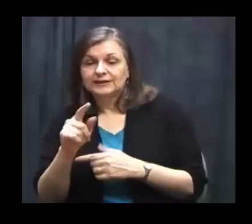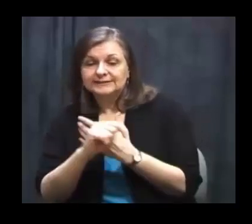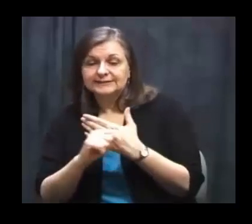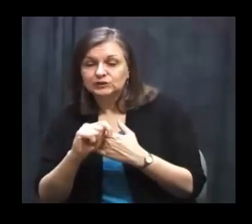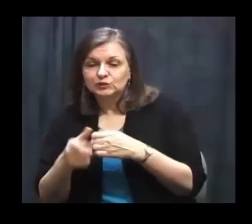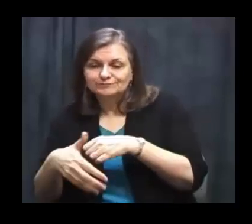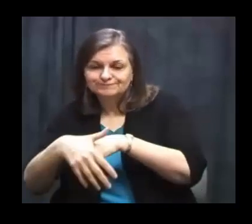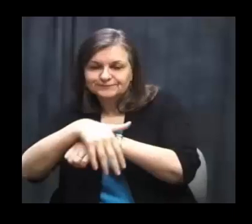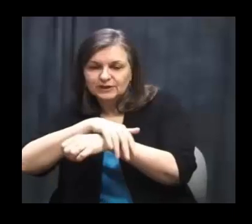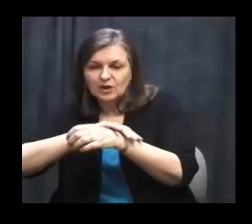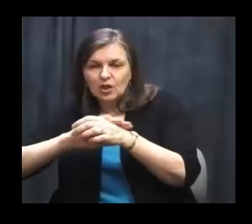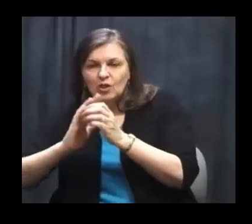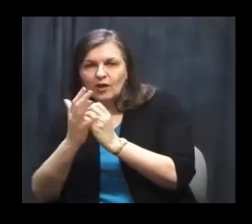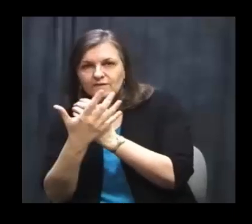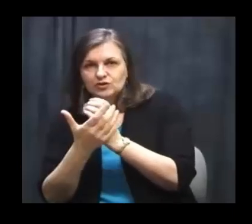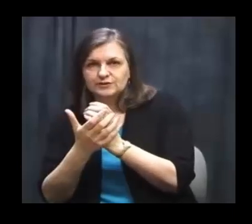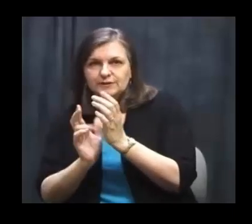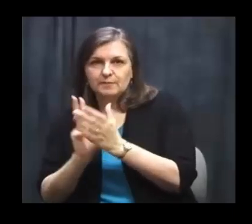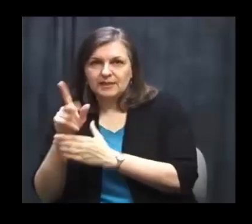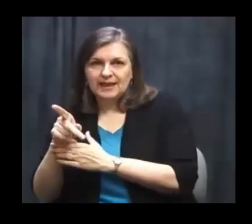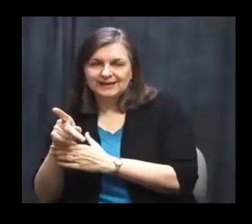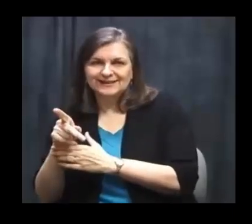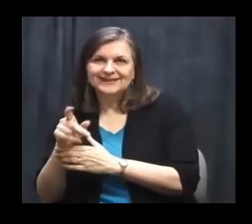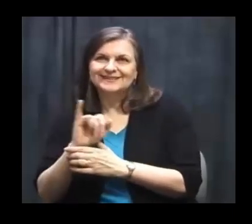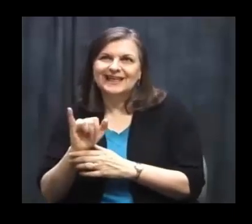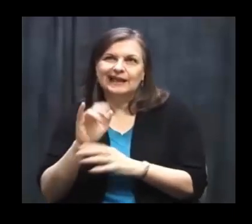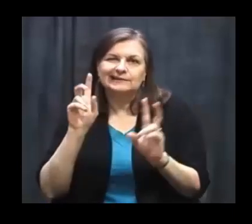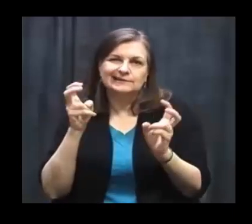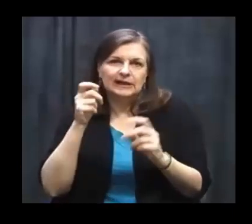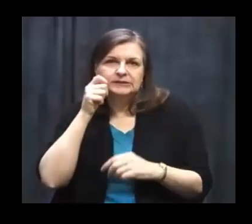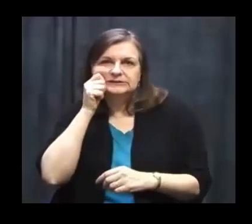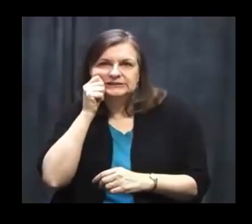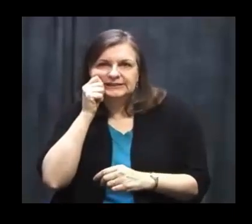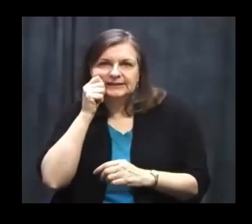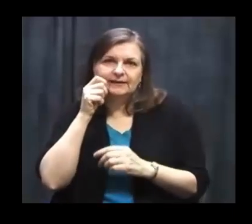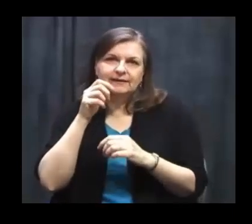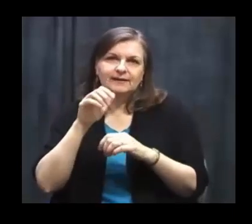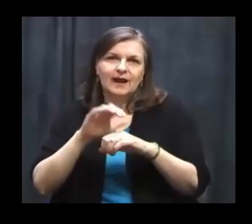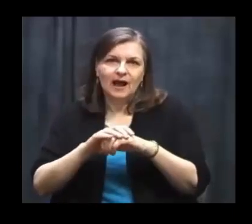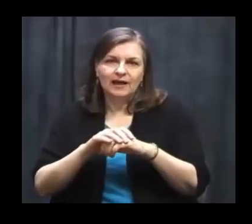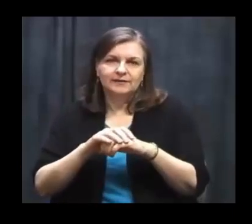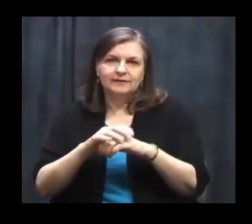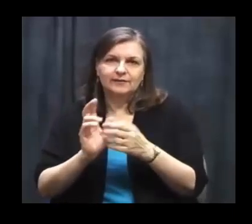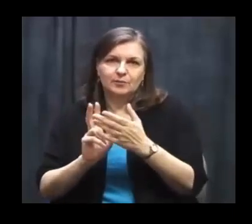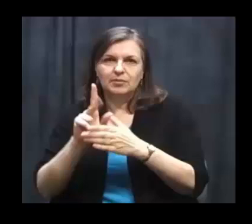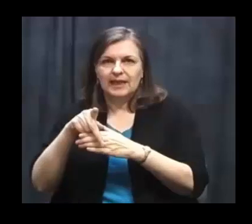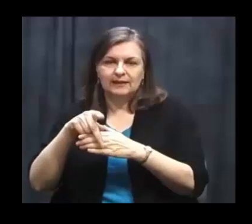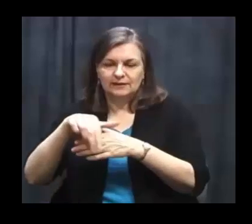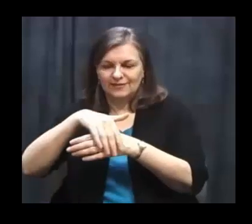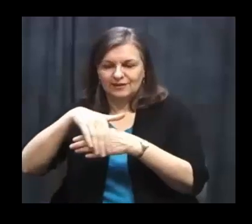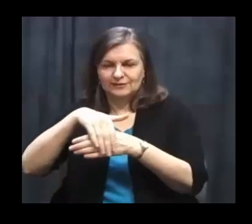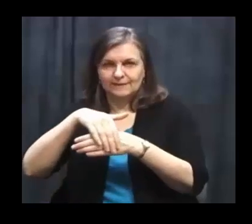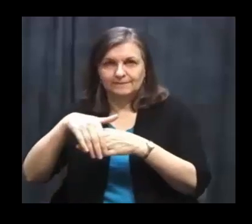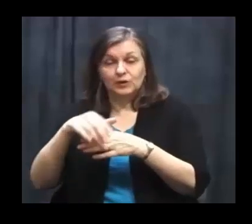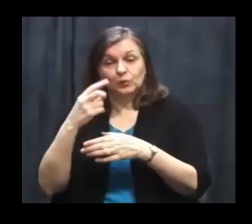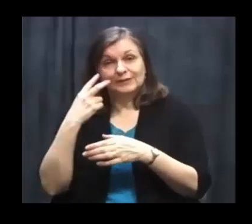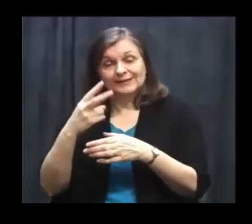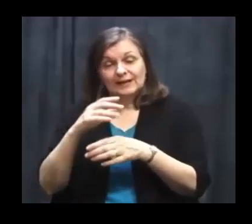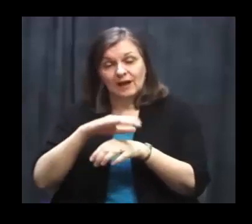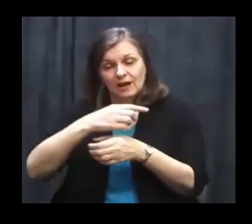plant from their roots and shoots and stems so it's this skin if you will on the outside of plant